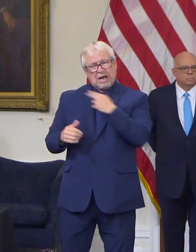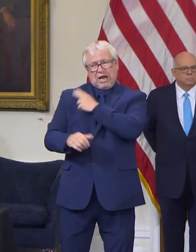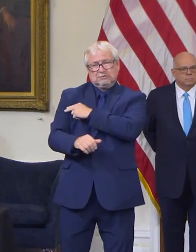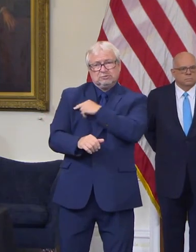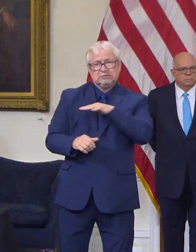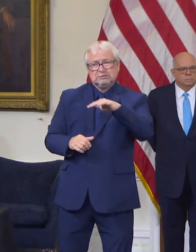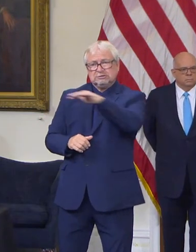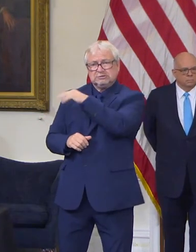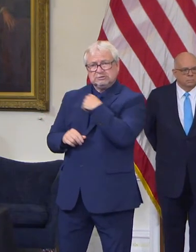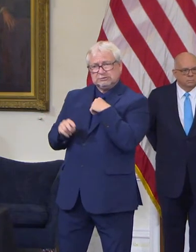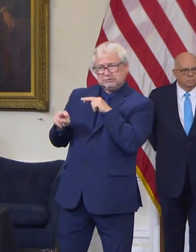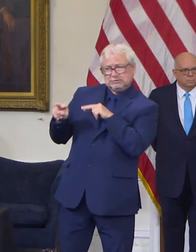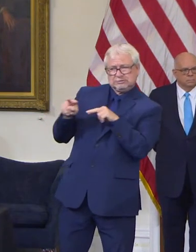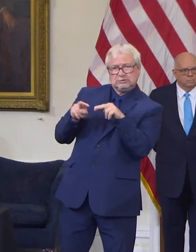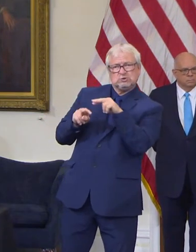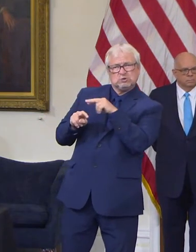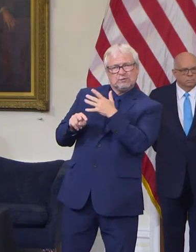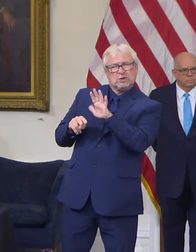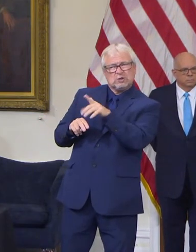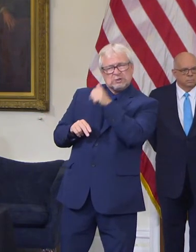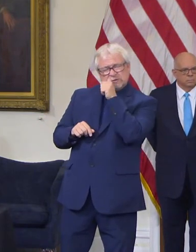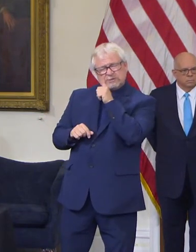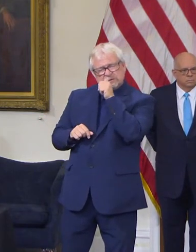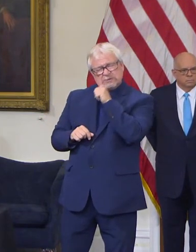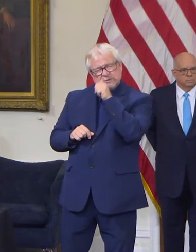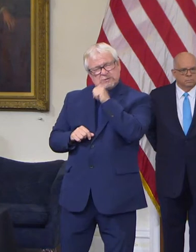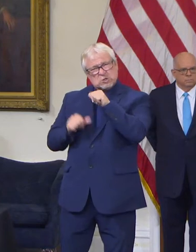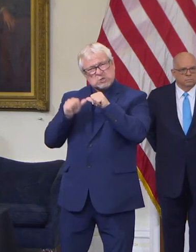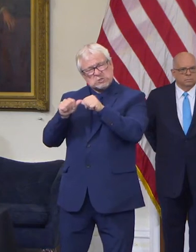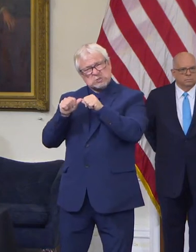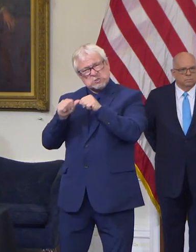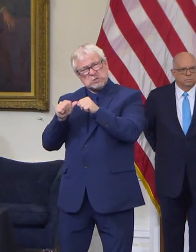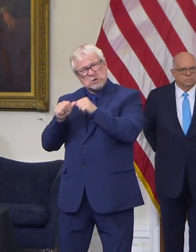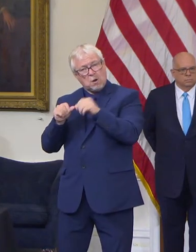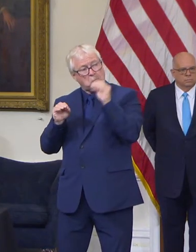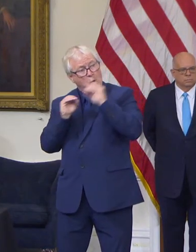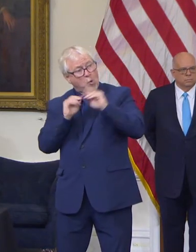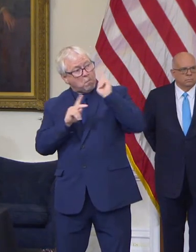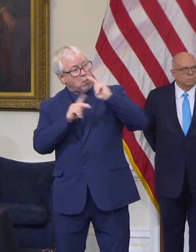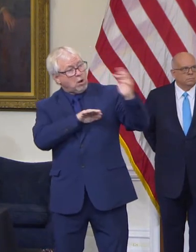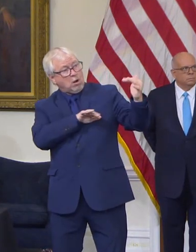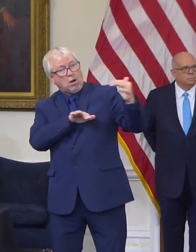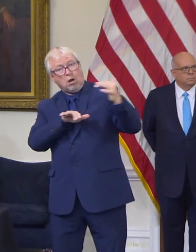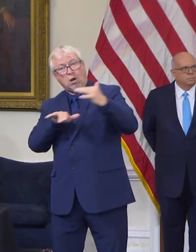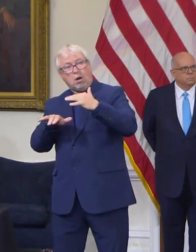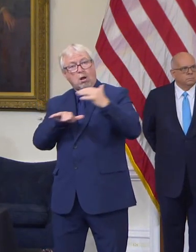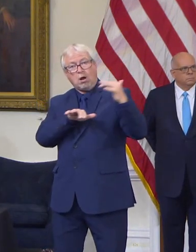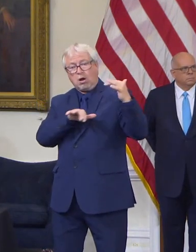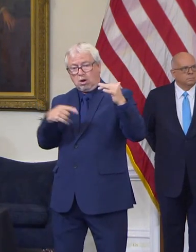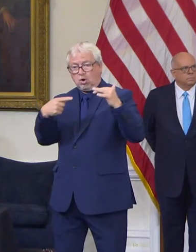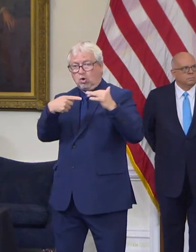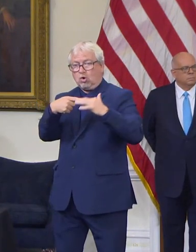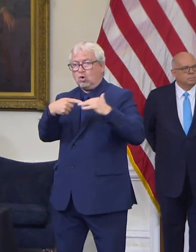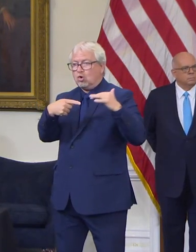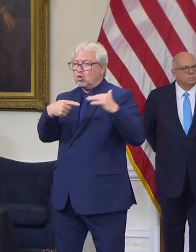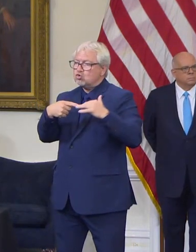Hospital staffing is a challenge, with less flexibility for resurgences. Thus we continue to treat COVID-19